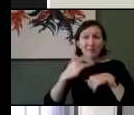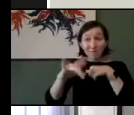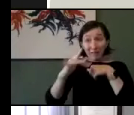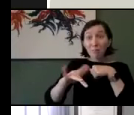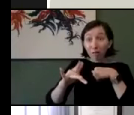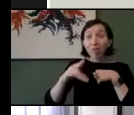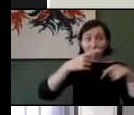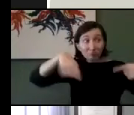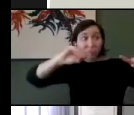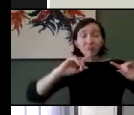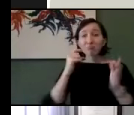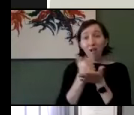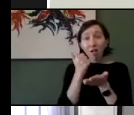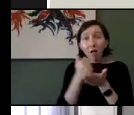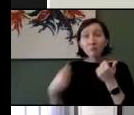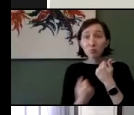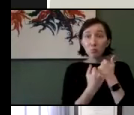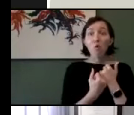to help support health for folks with disabilities,